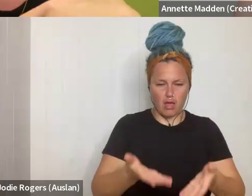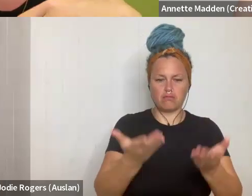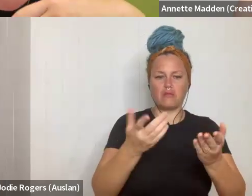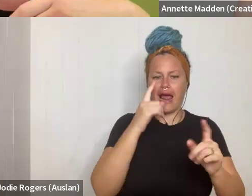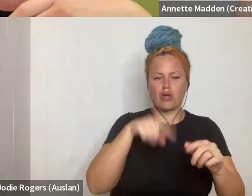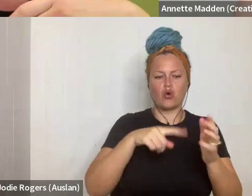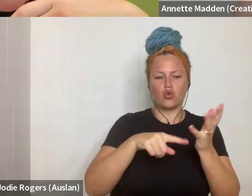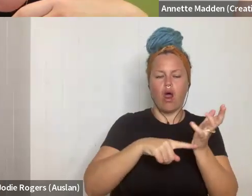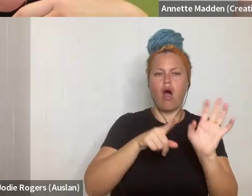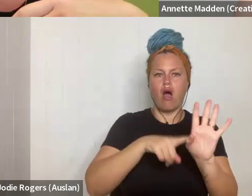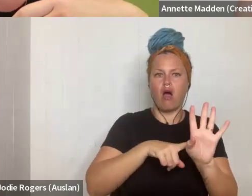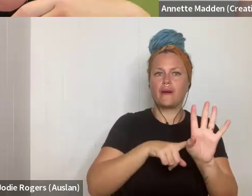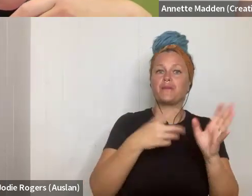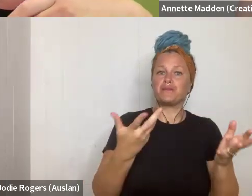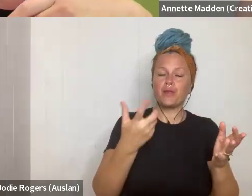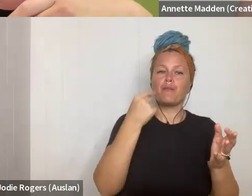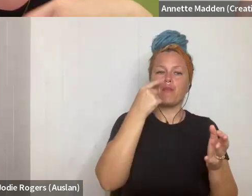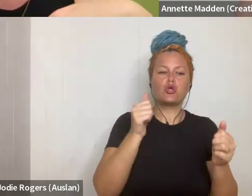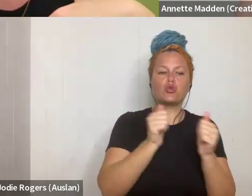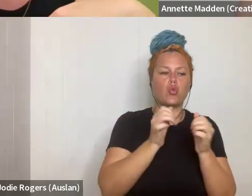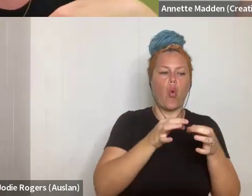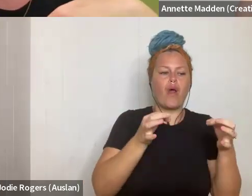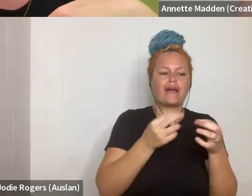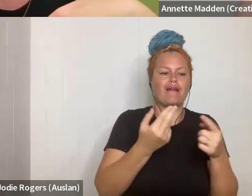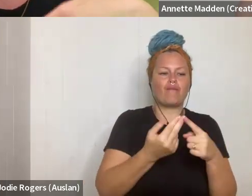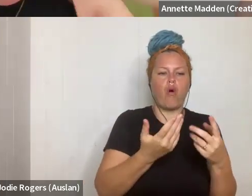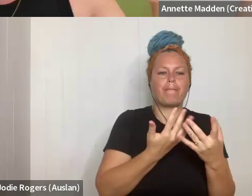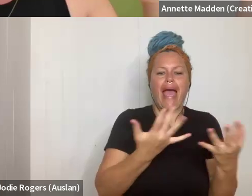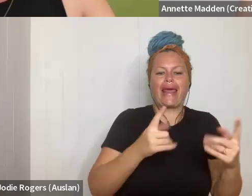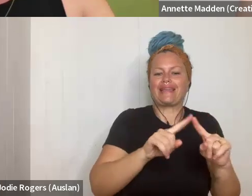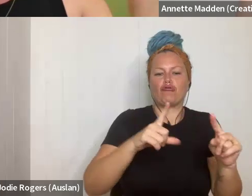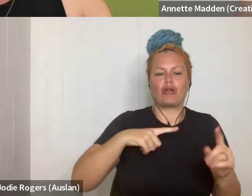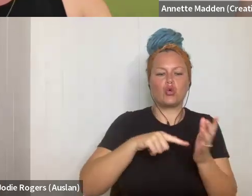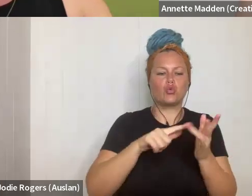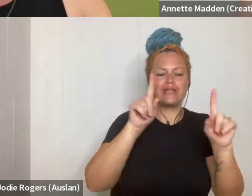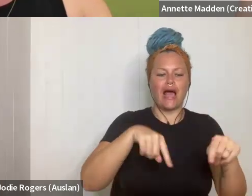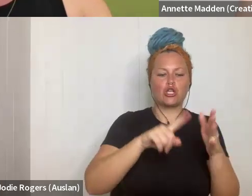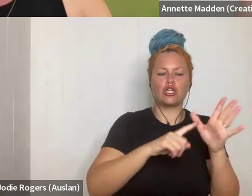, it's a bit of a shift, but it's just to allow organisations, if they need to start this